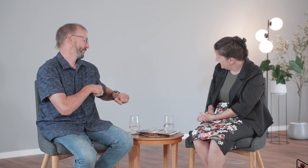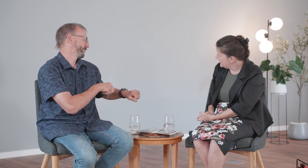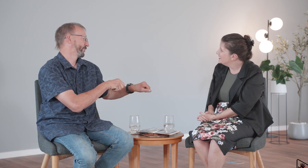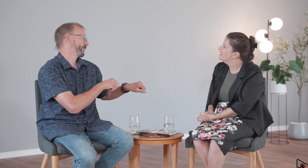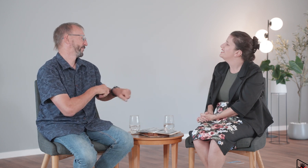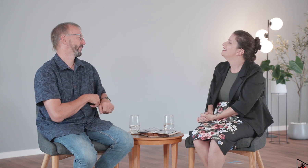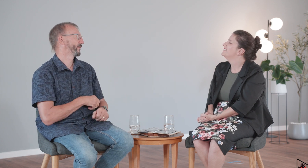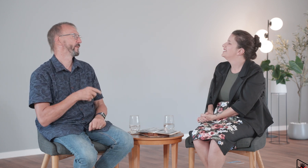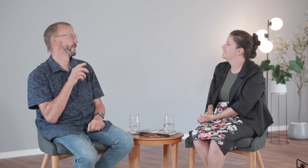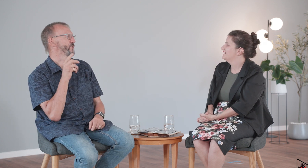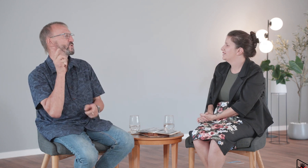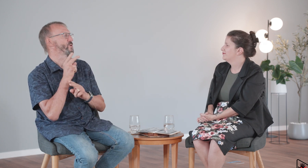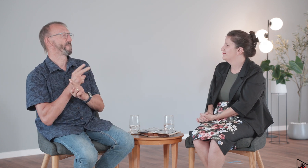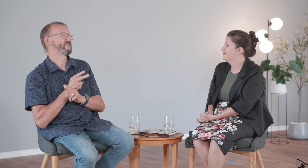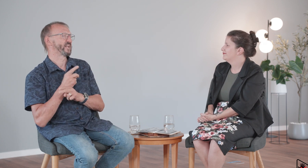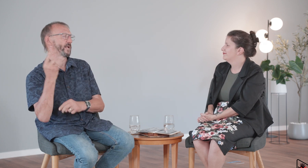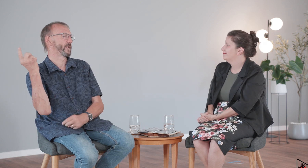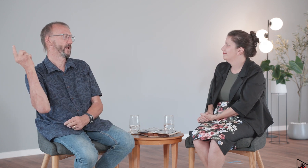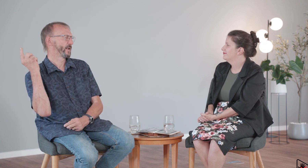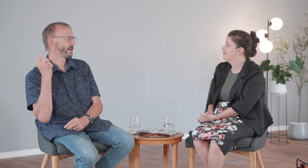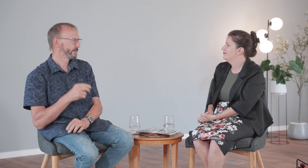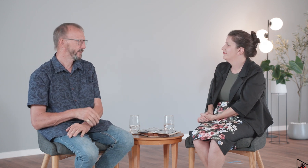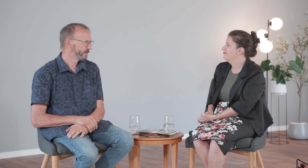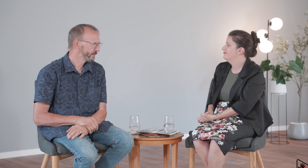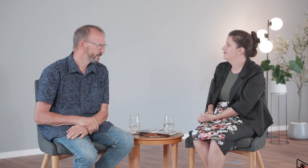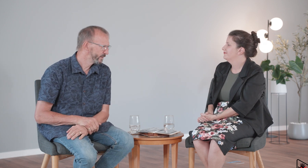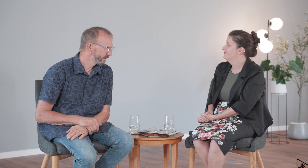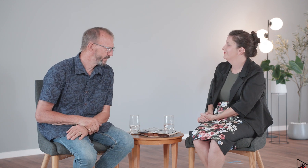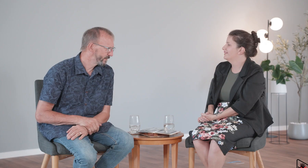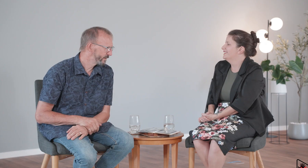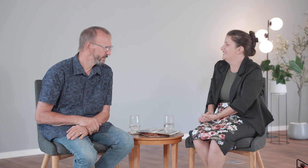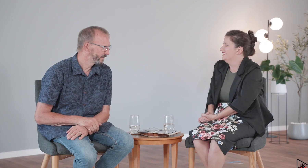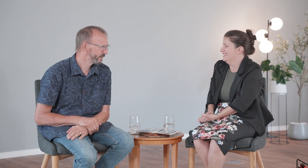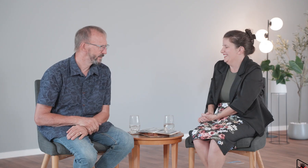a Deaf person. And the supervisor came along one time and he was looking intently at what